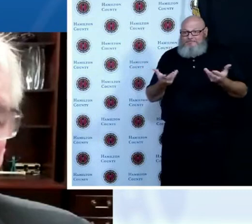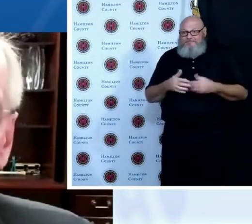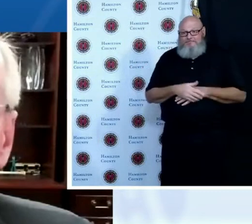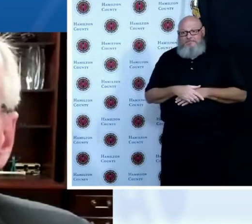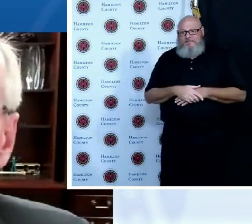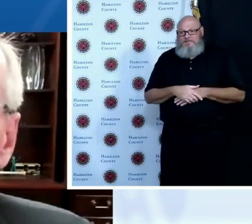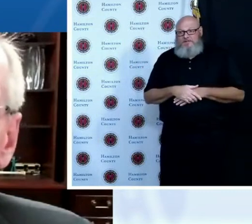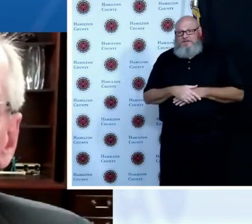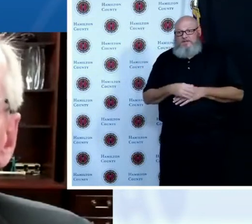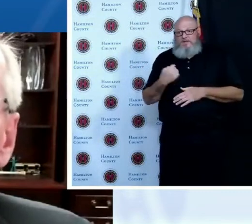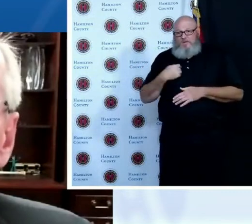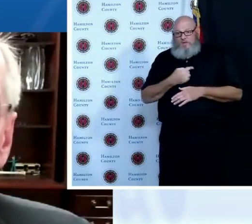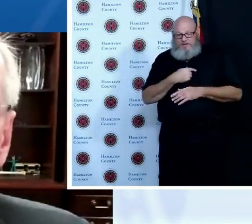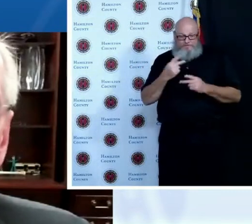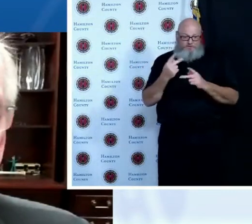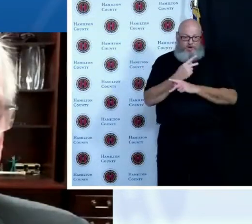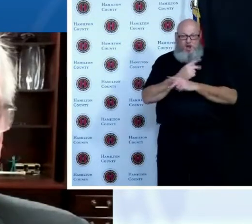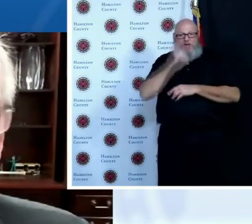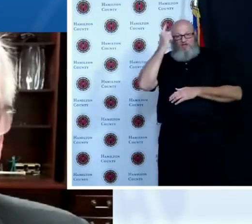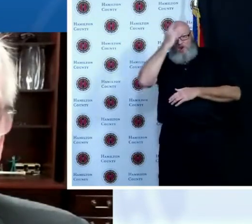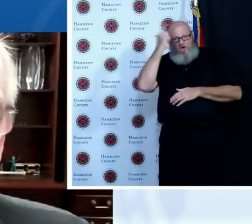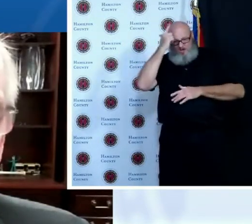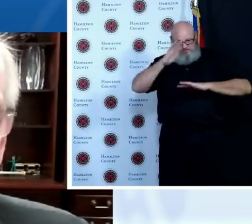again I think that we're all waiting for that and I can tell you that there's a